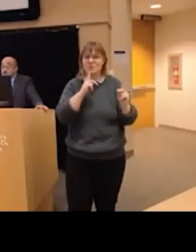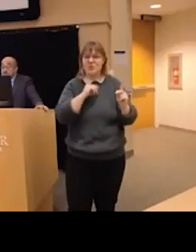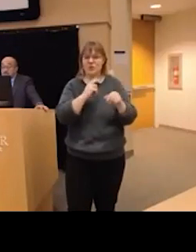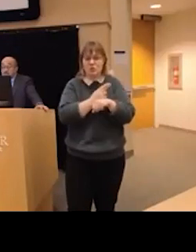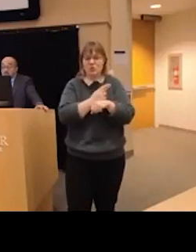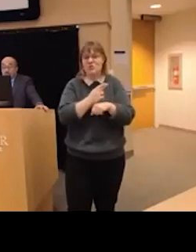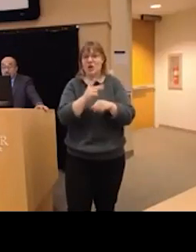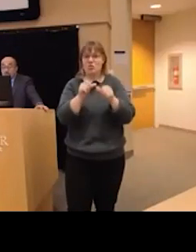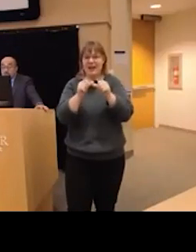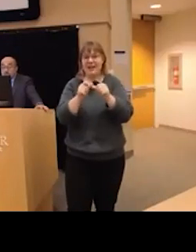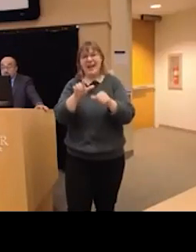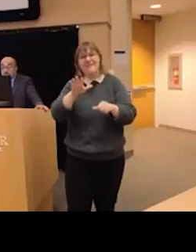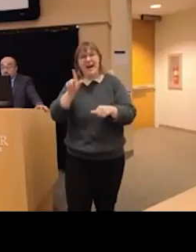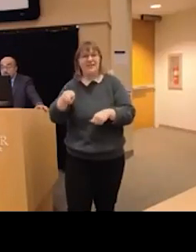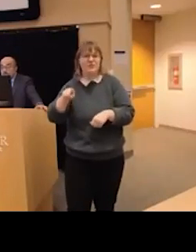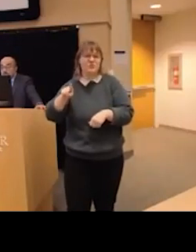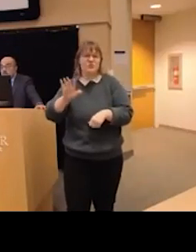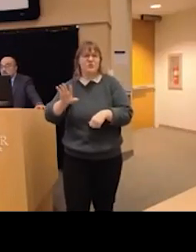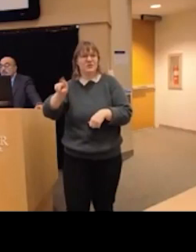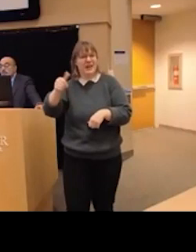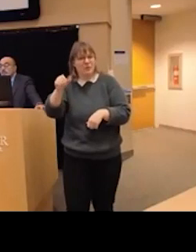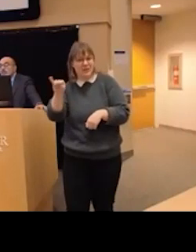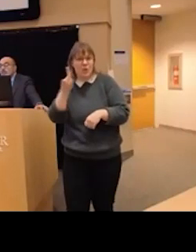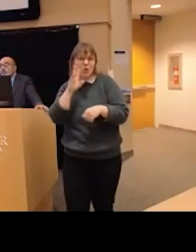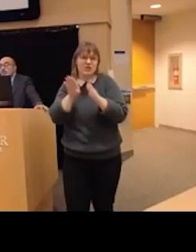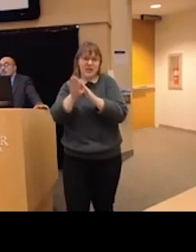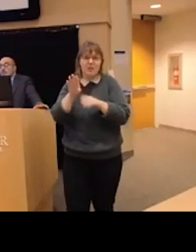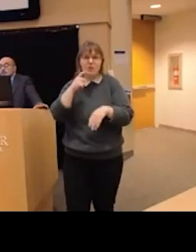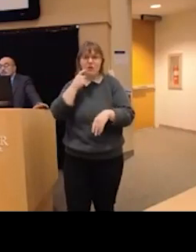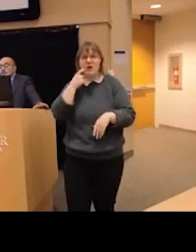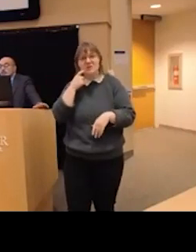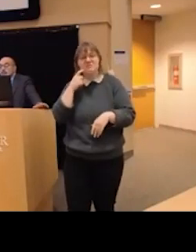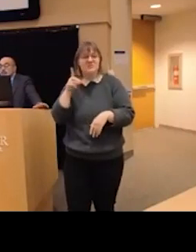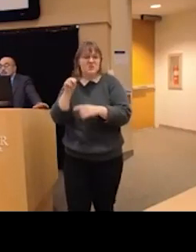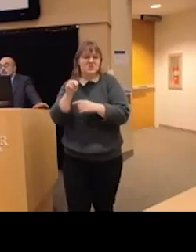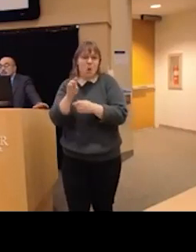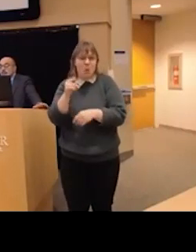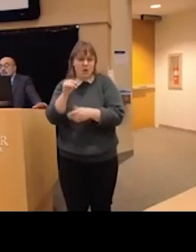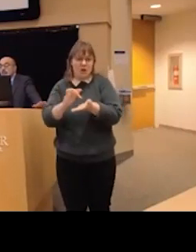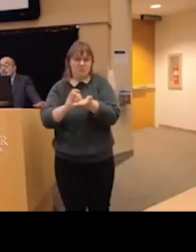10% will developed an opiate use disorder then you have people who um don't have any uh well we don't